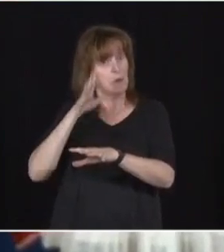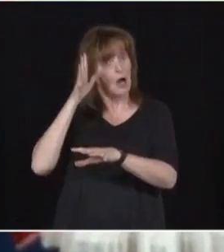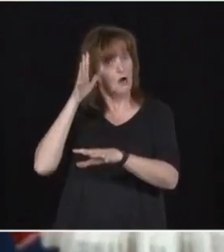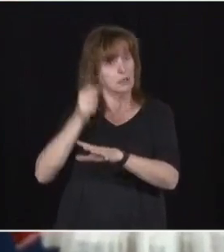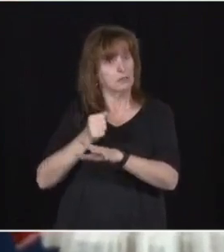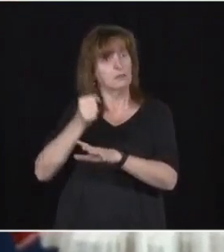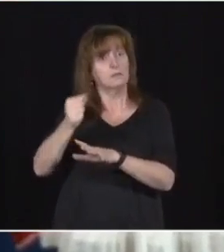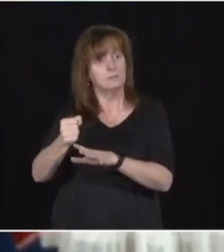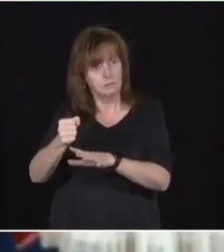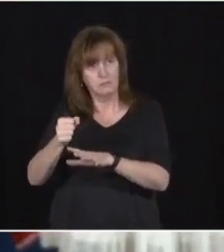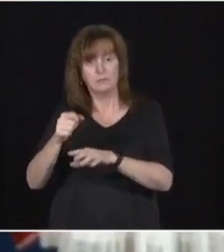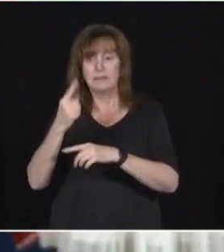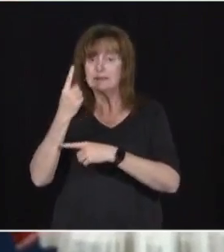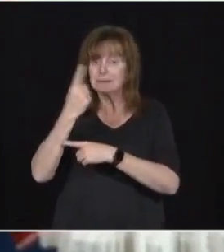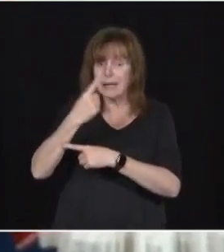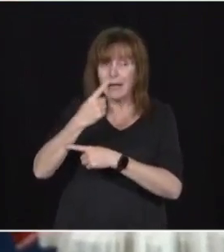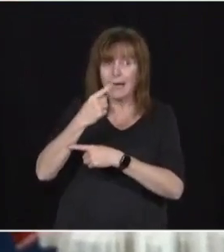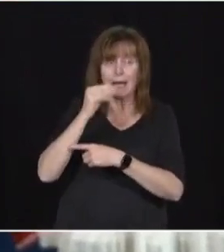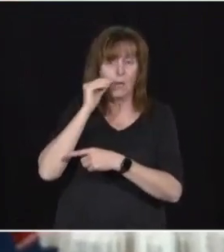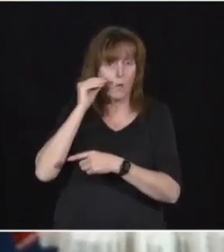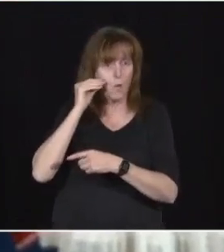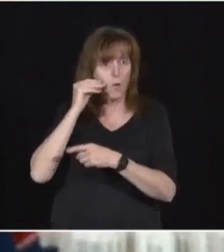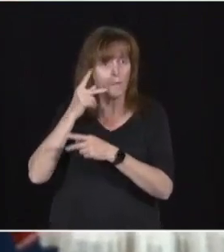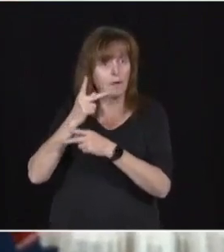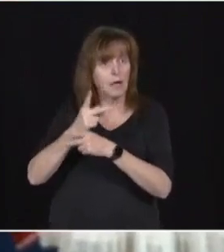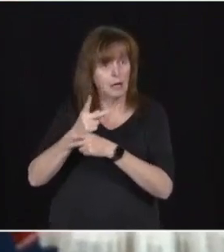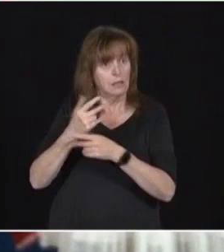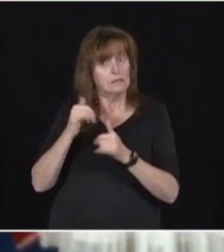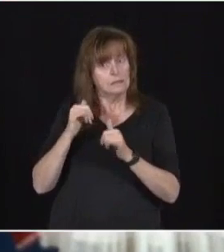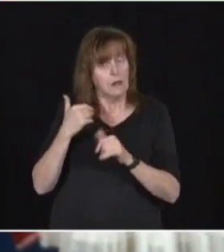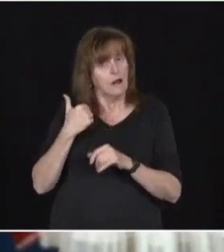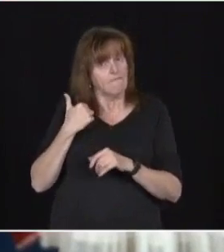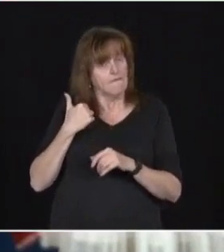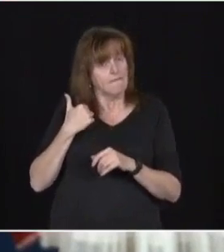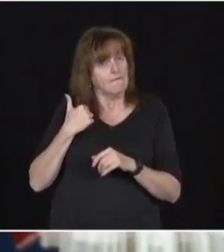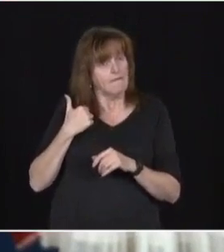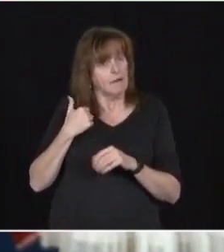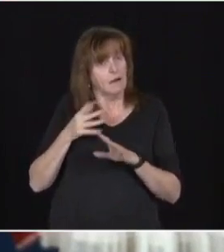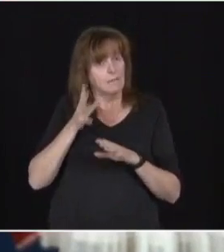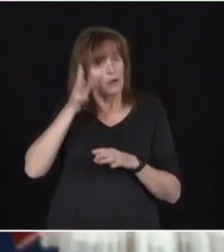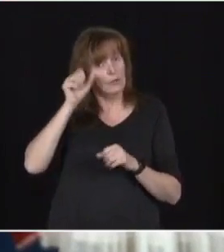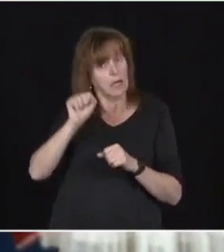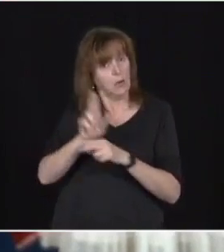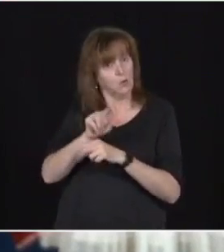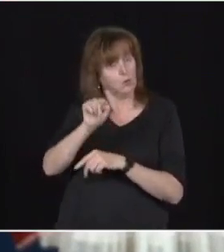That is supporting a lot of families that are in the labor market today, or in the coming weeks. Obviously we